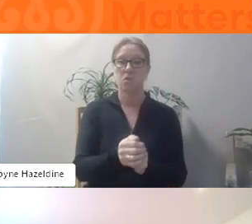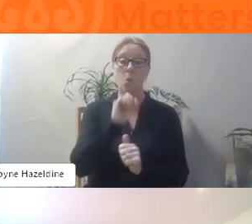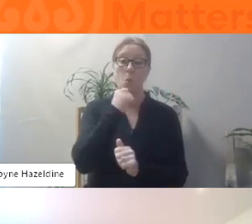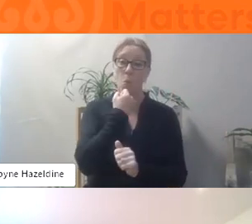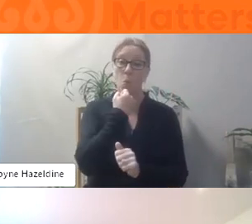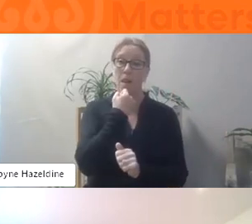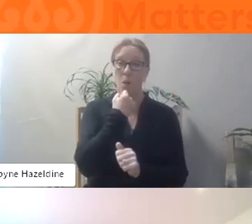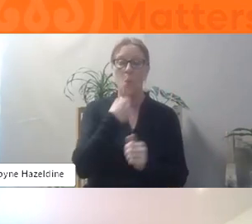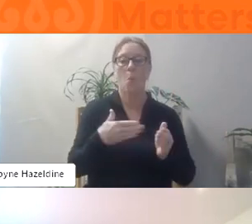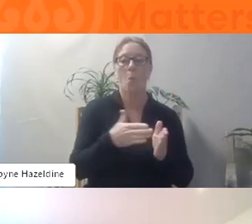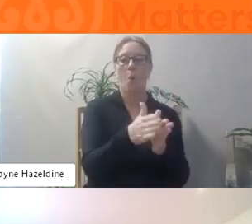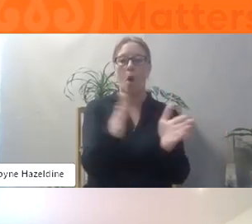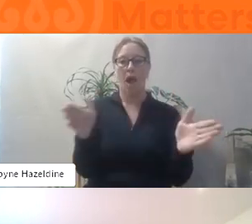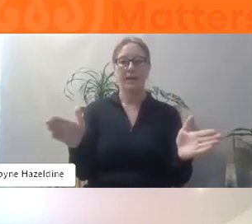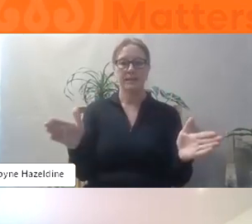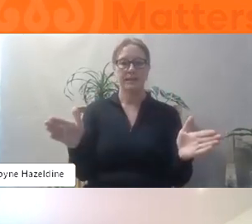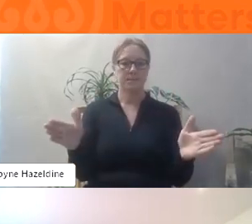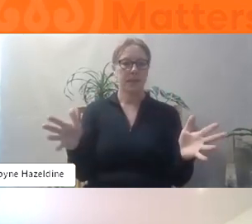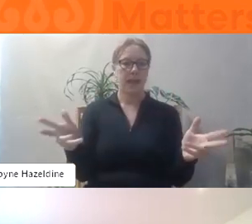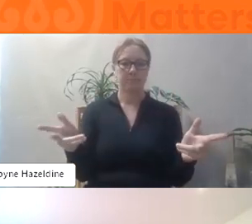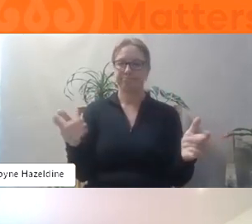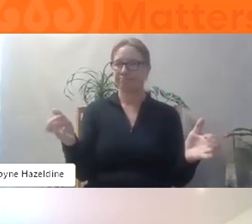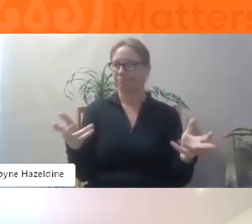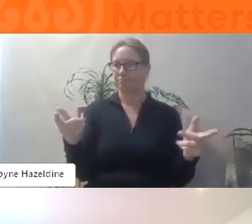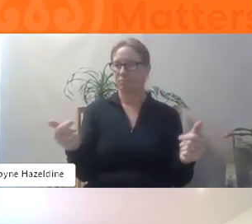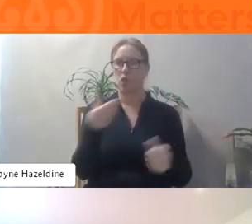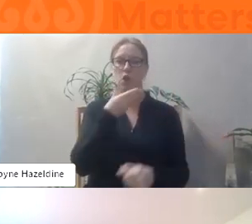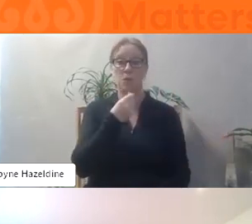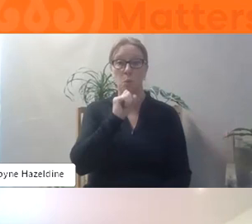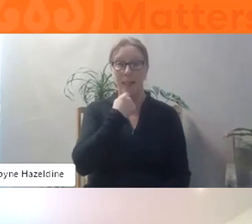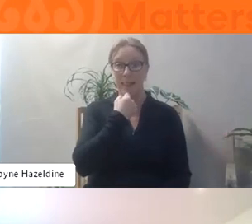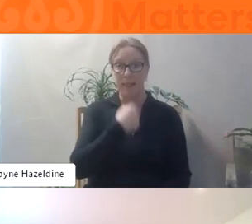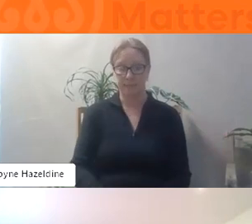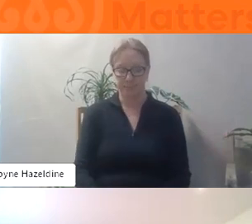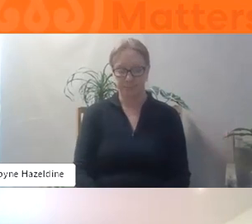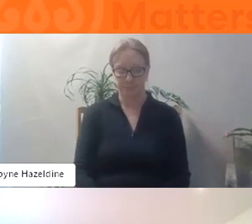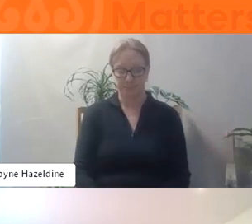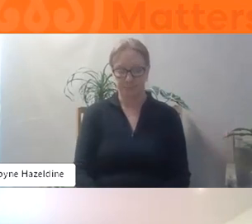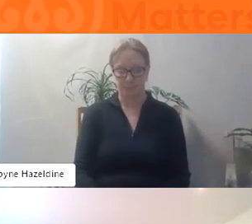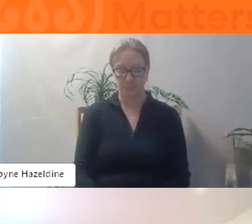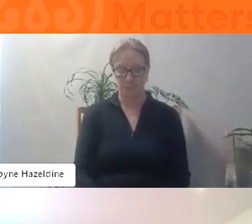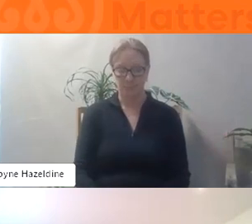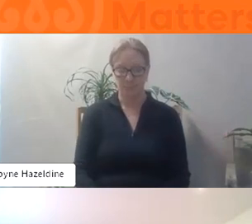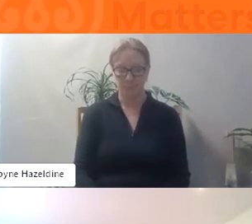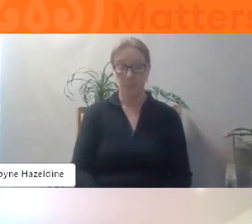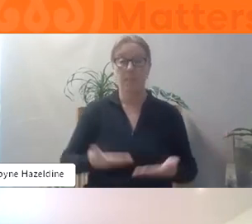a wide application. We are at the stage now where we have a proof